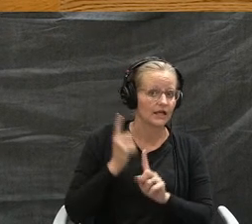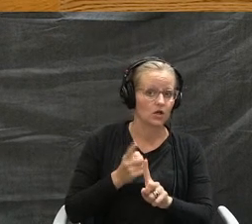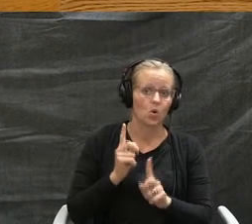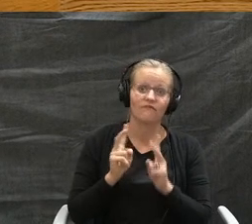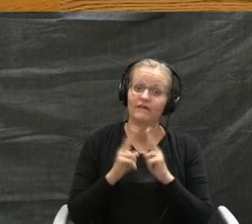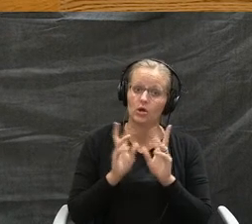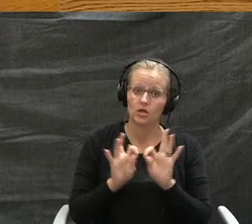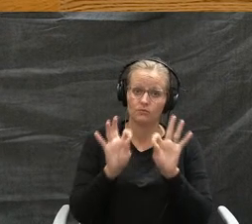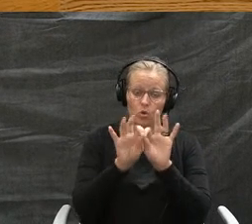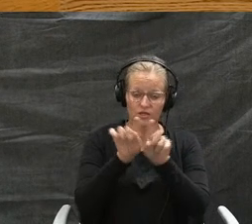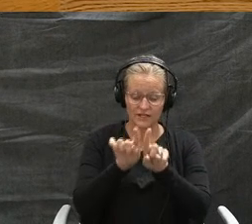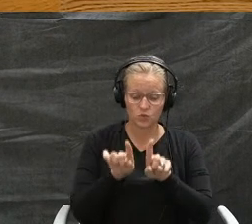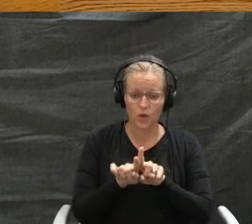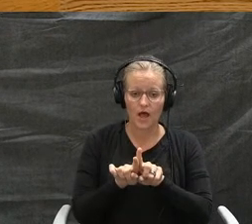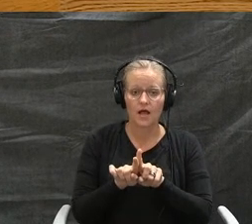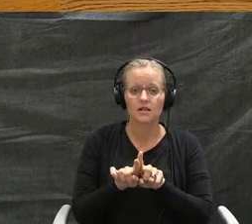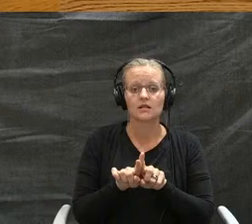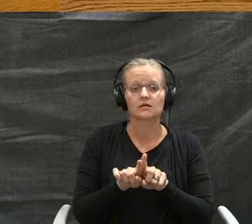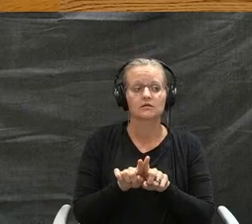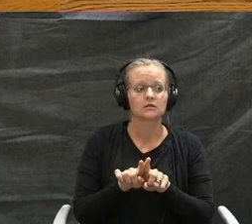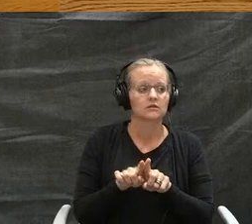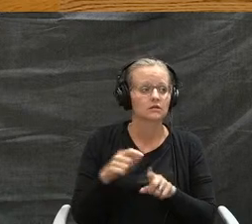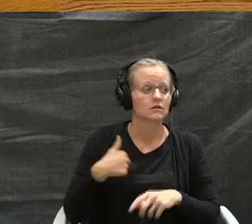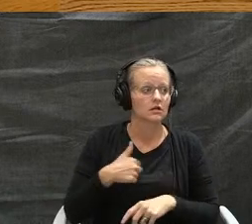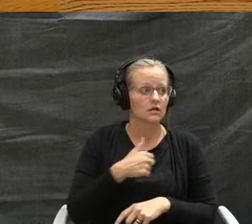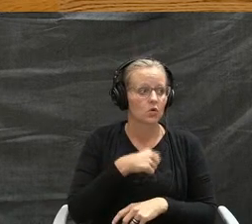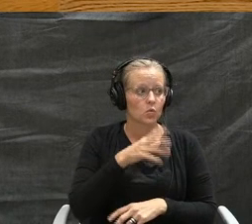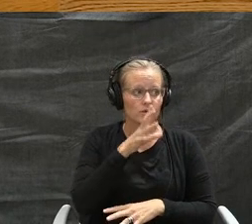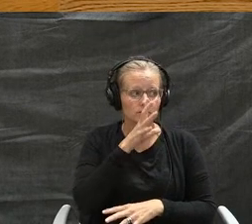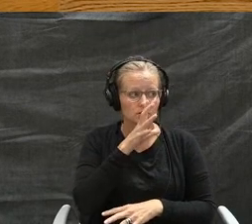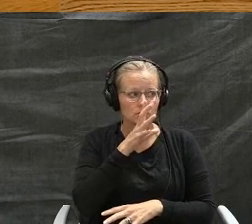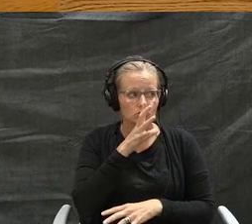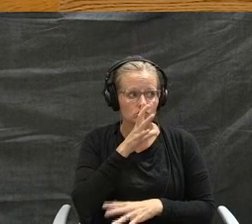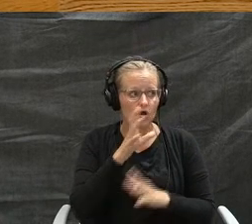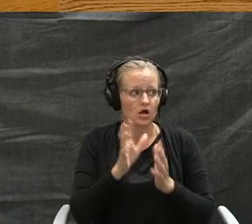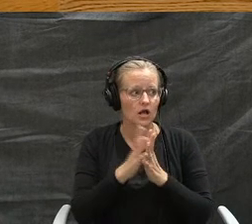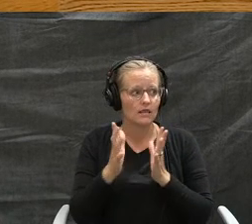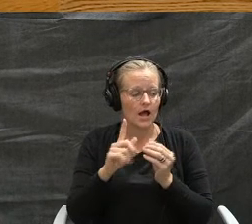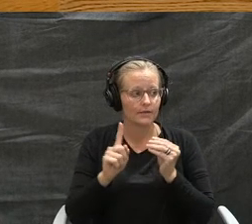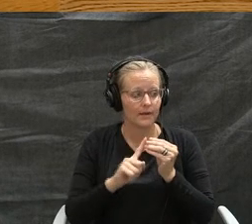an we talk a little. What about how how?